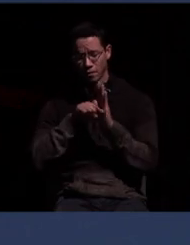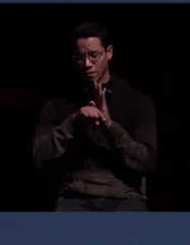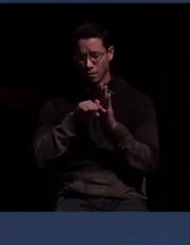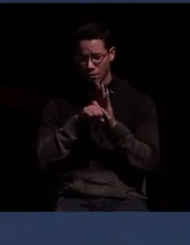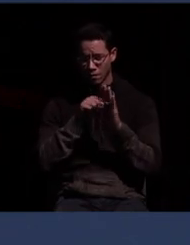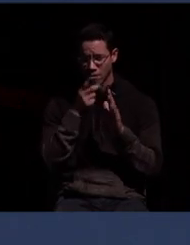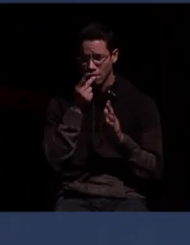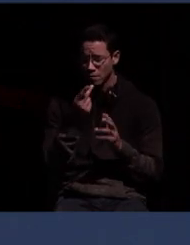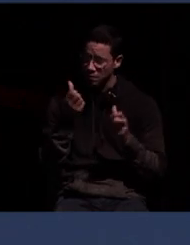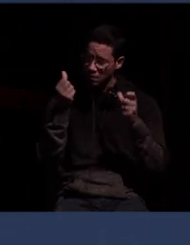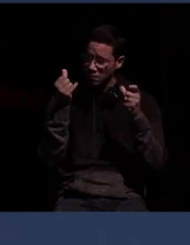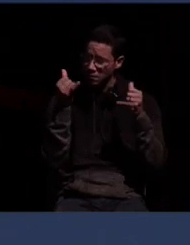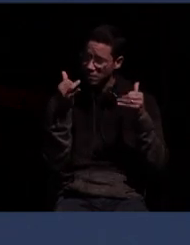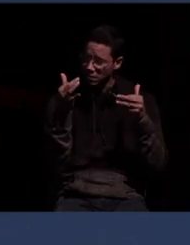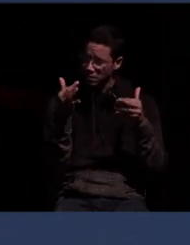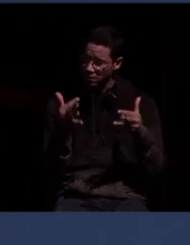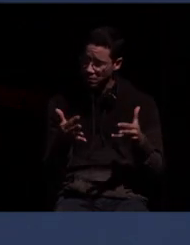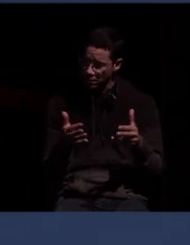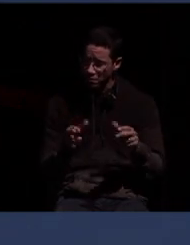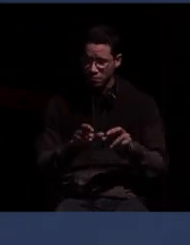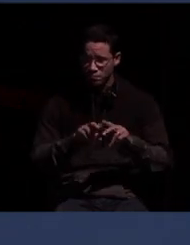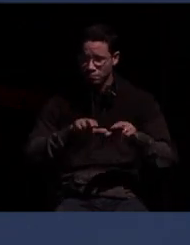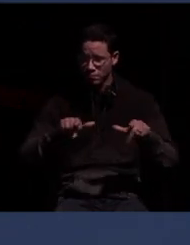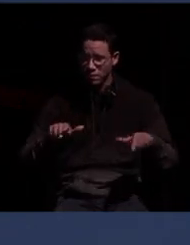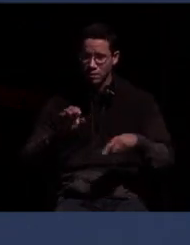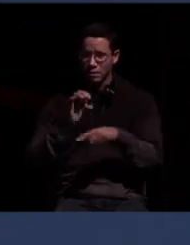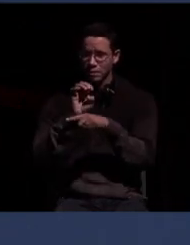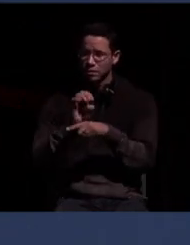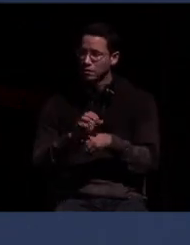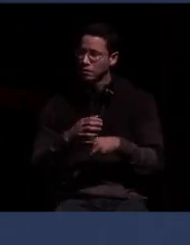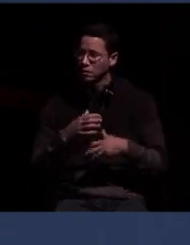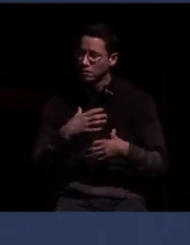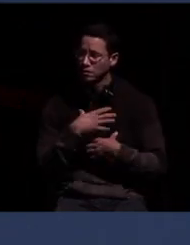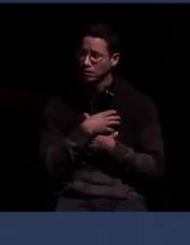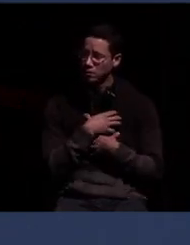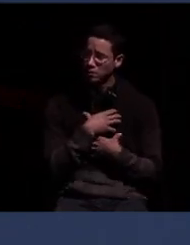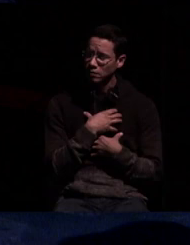about a state of life